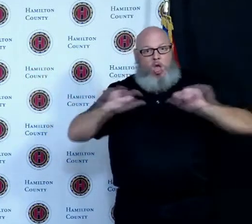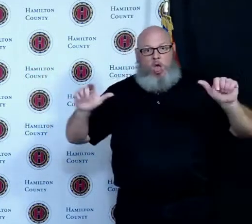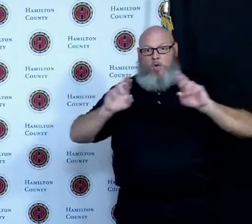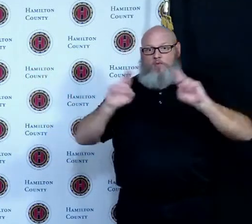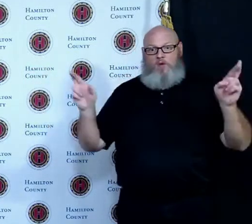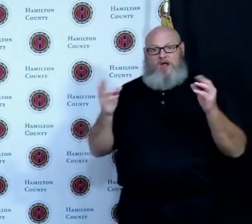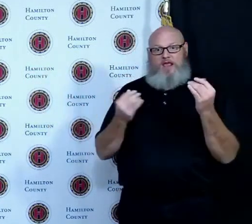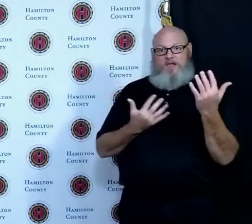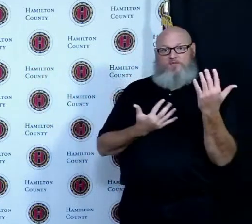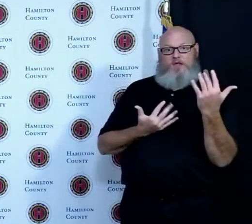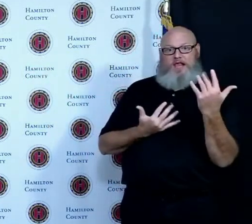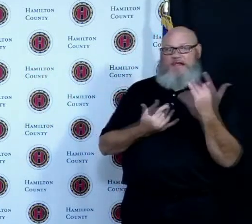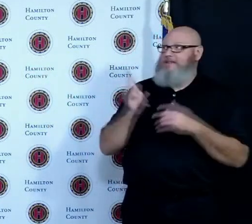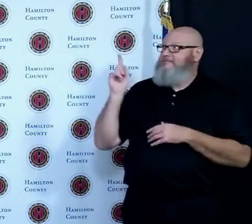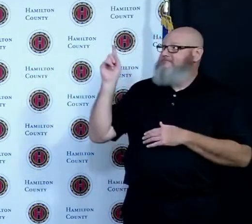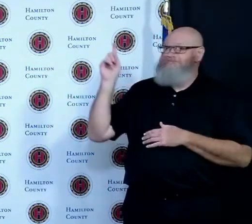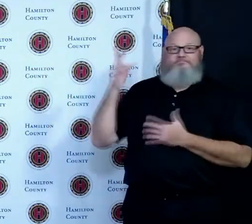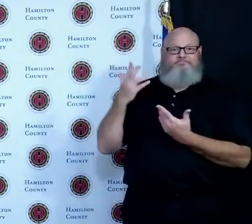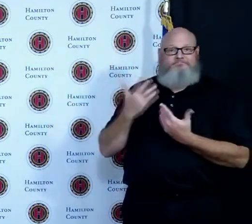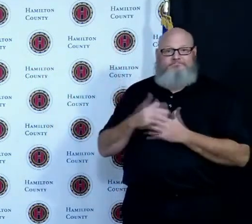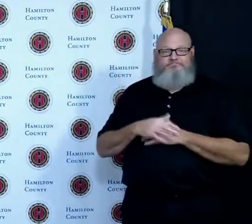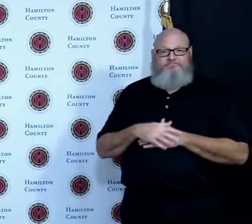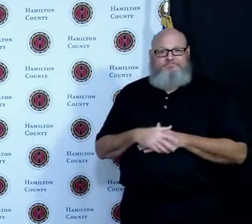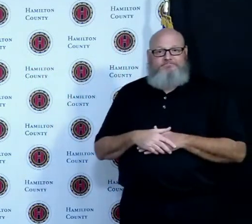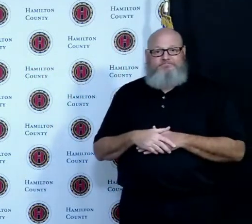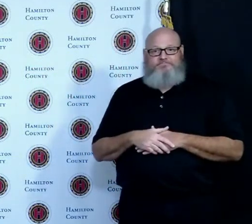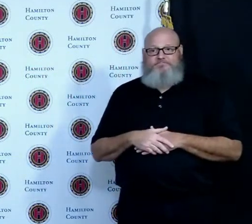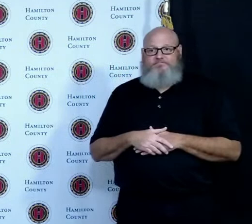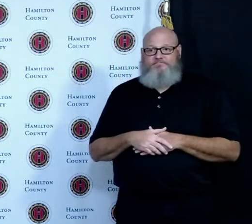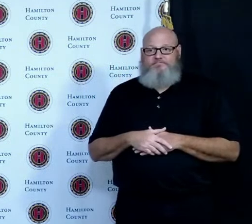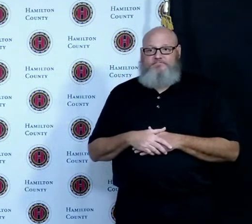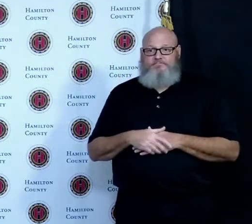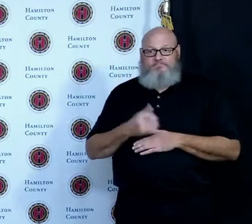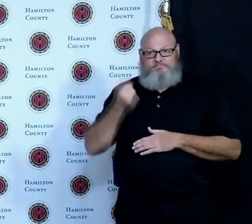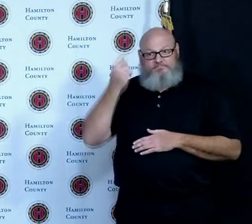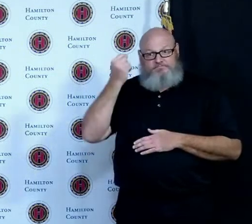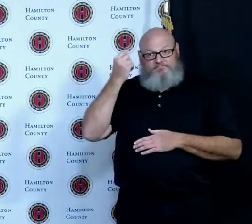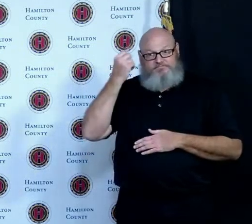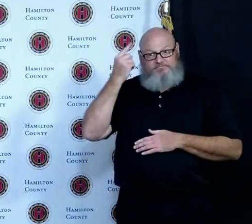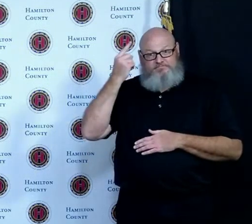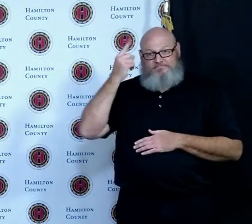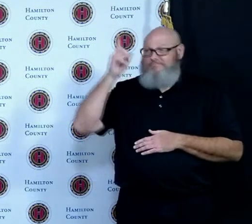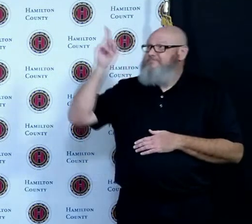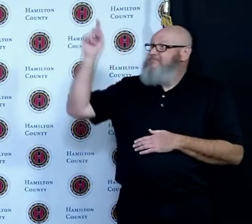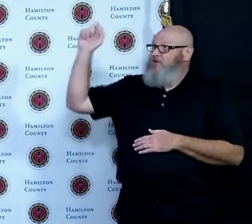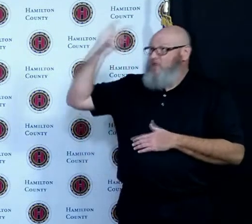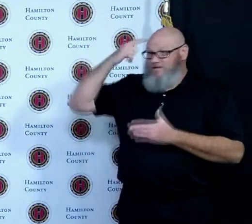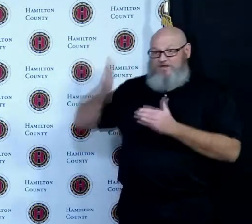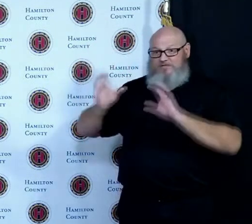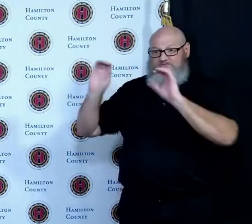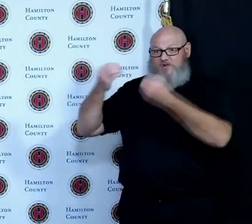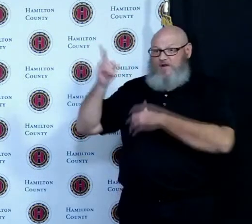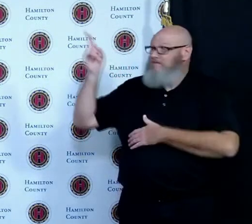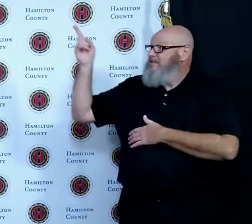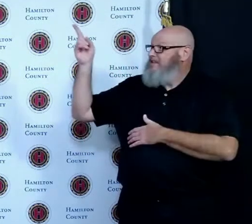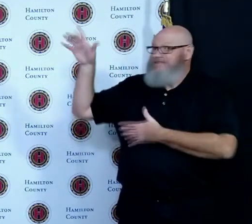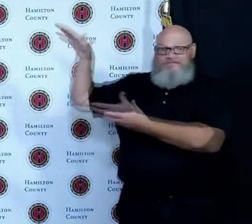without that information it's very hard to do the work locally but but we're trying to anticipate